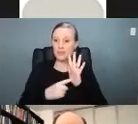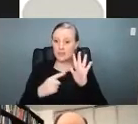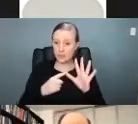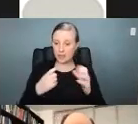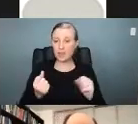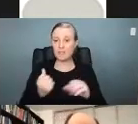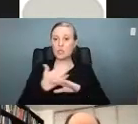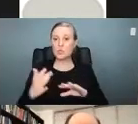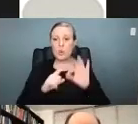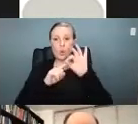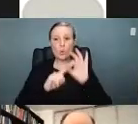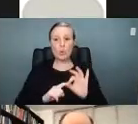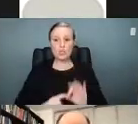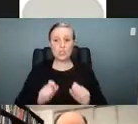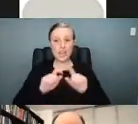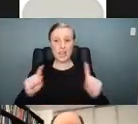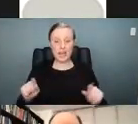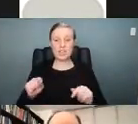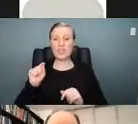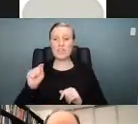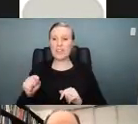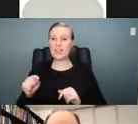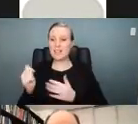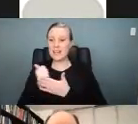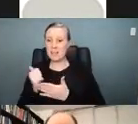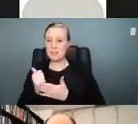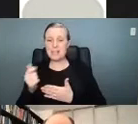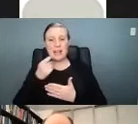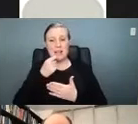are not directly comparable to those that we've reported in the past, but we have found